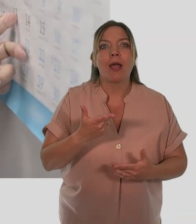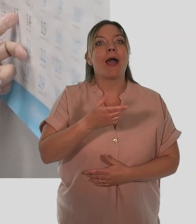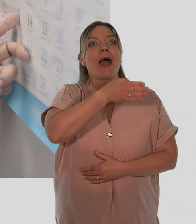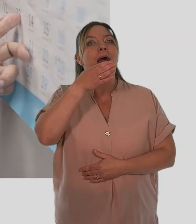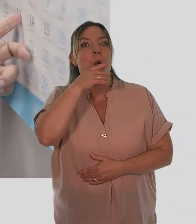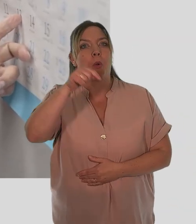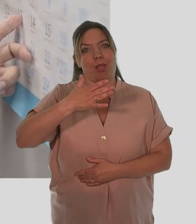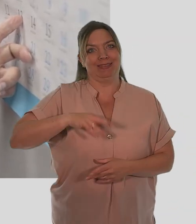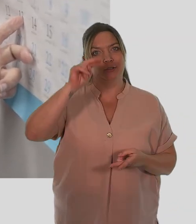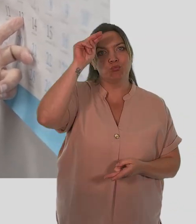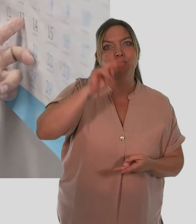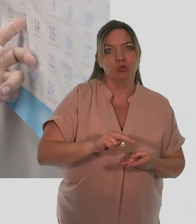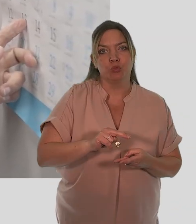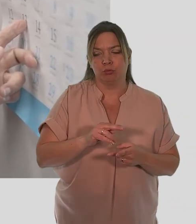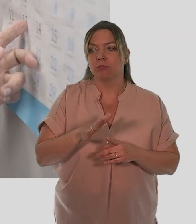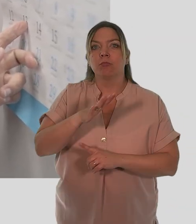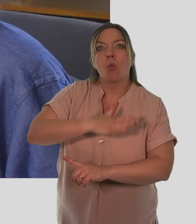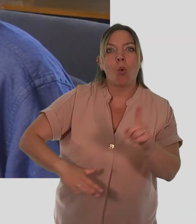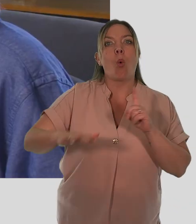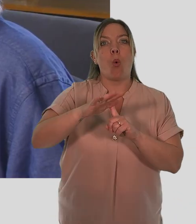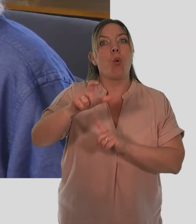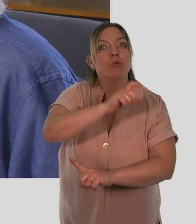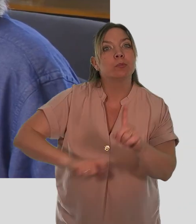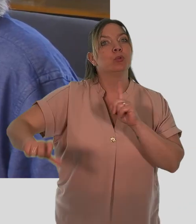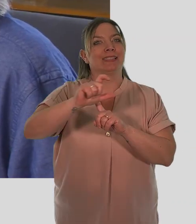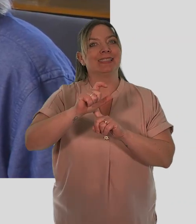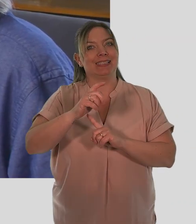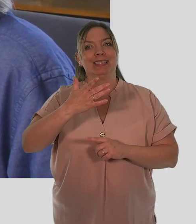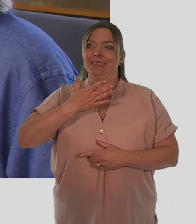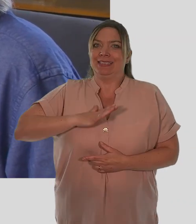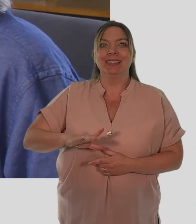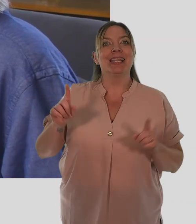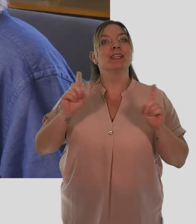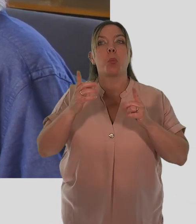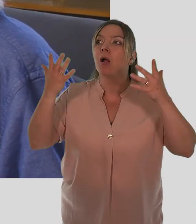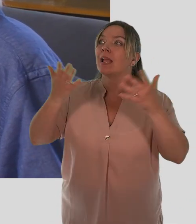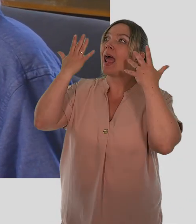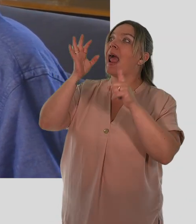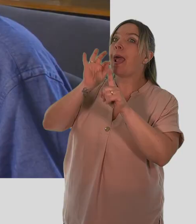that are culturally appropriate across the region. We need to support carers more.